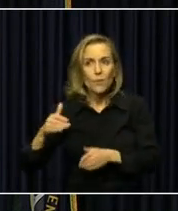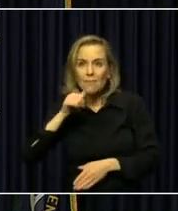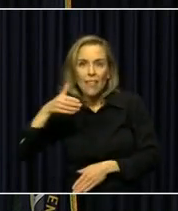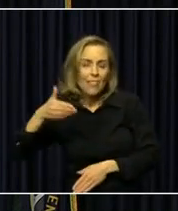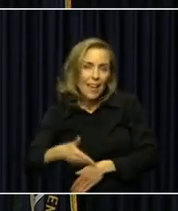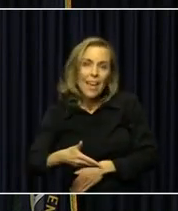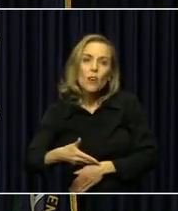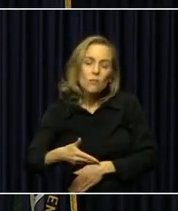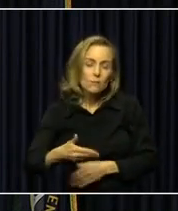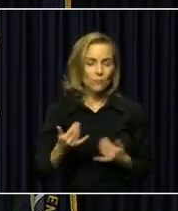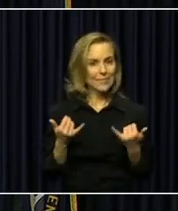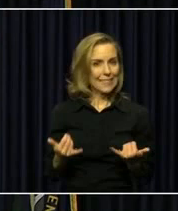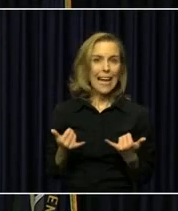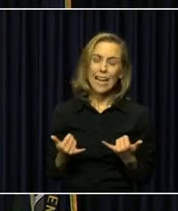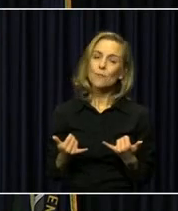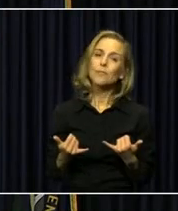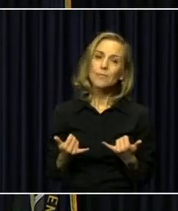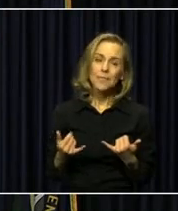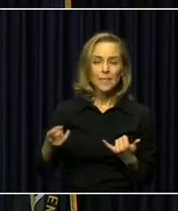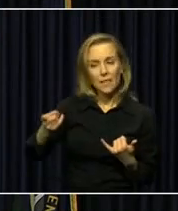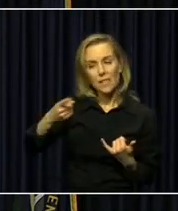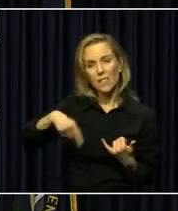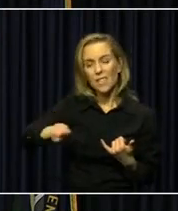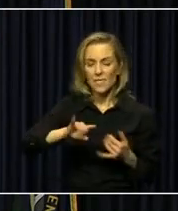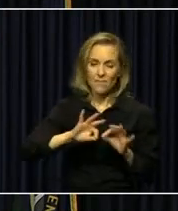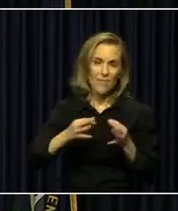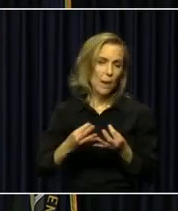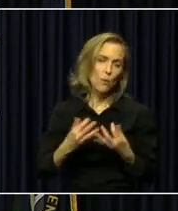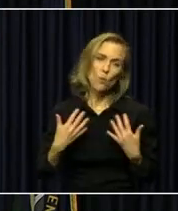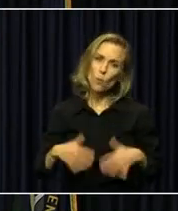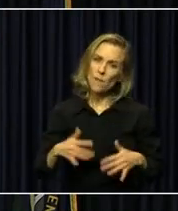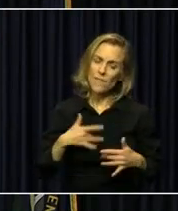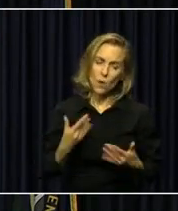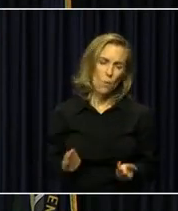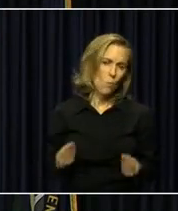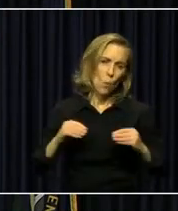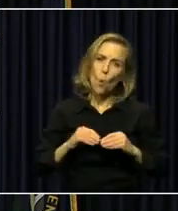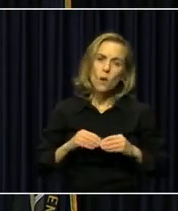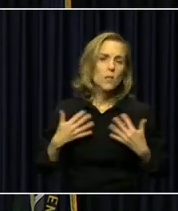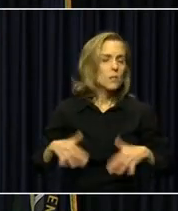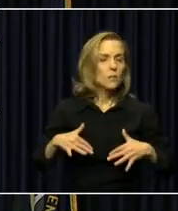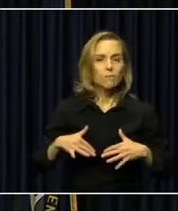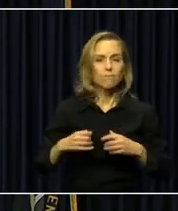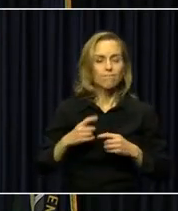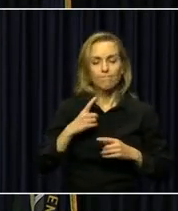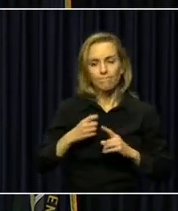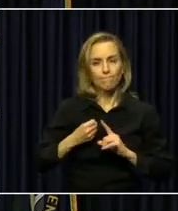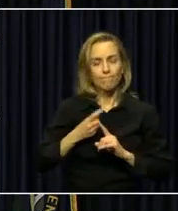BREATHITT, BRECKINRIDGE, KNOT, PULASKI, RUSSELL, SCOTT, SHELBY,